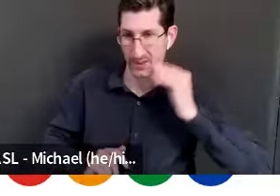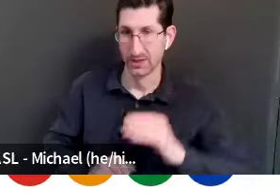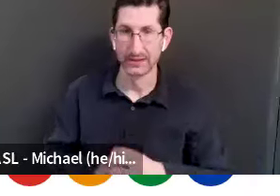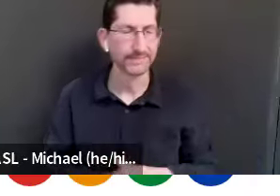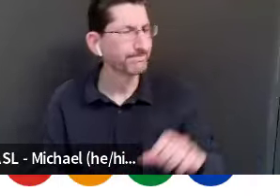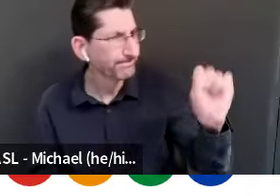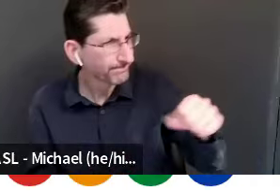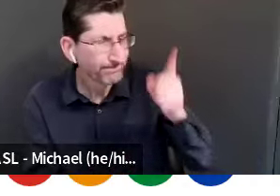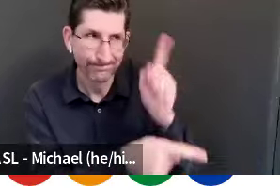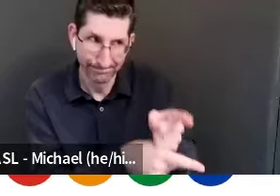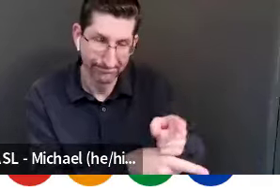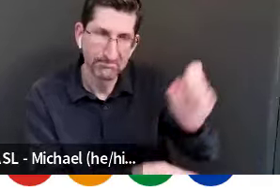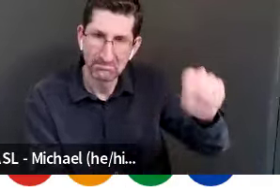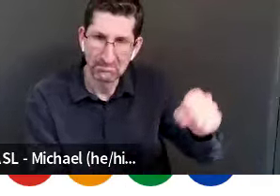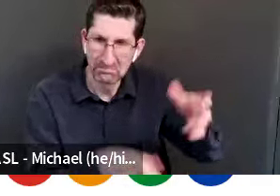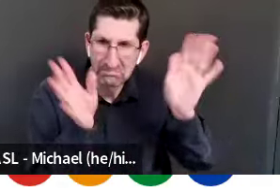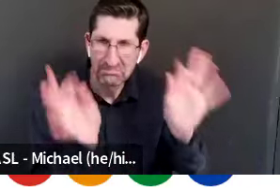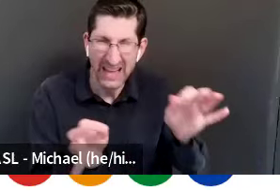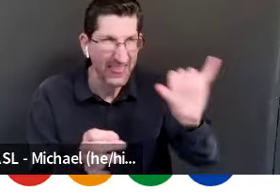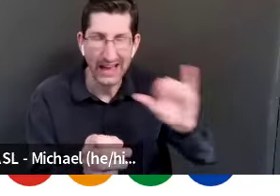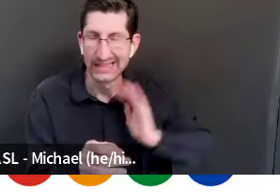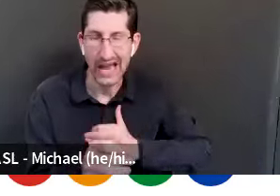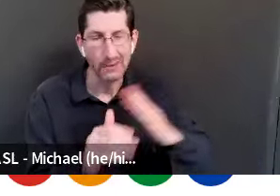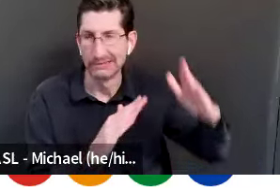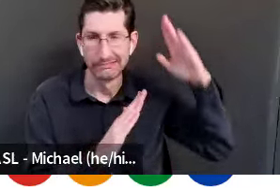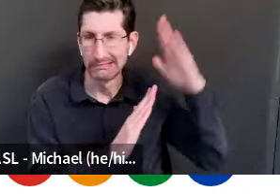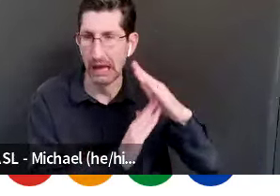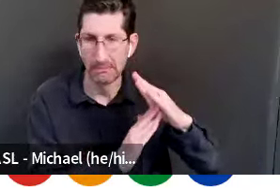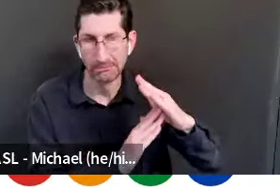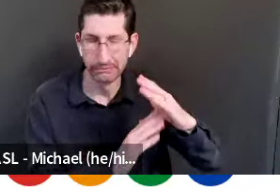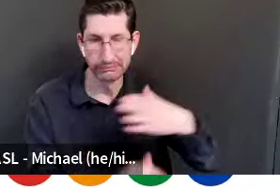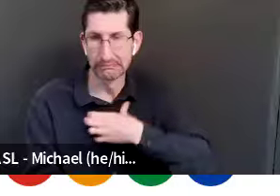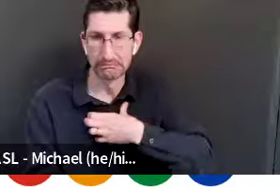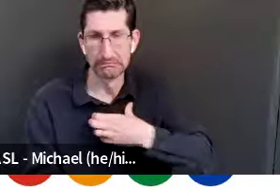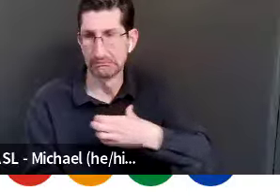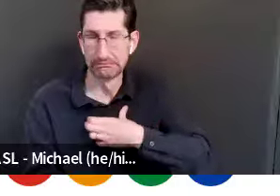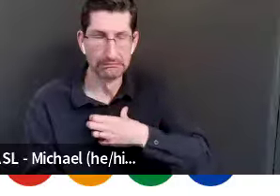FROM YOUR PERSPECTIVE AS WELL AS ALL THE COMPLAINTS WE SUBMIT. ABSOLUTELY. THIS IS THE NUMBER ONE ISSUE